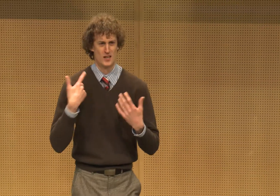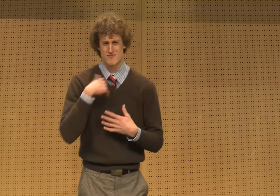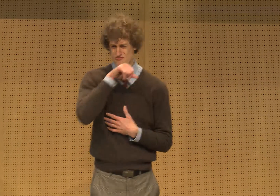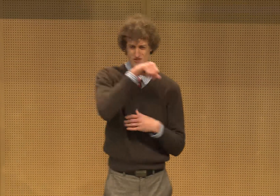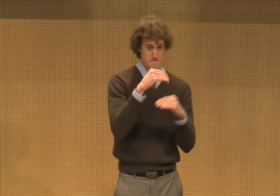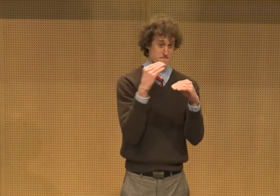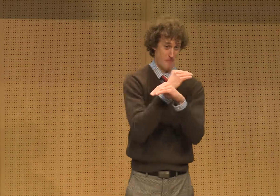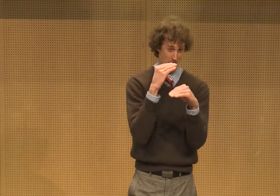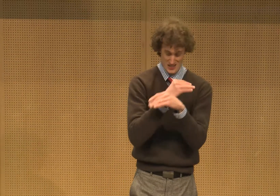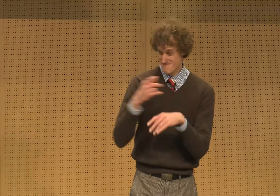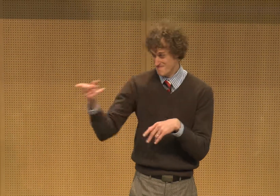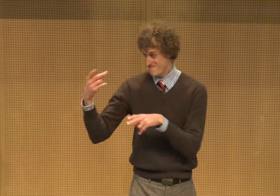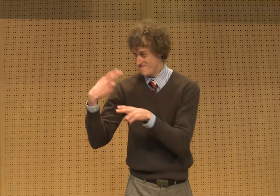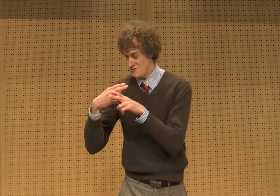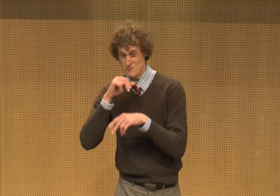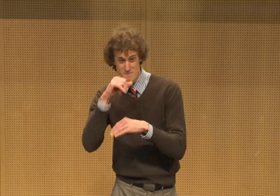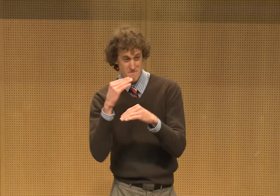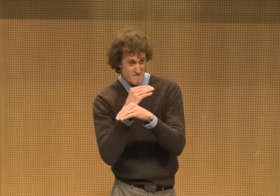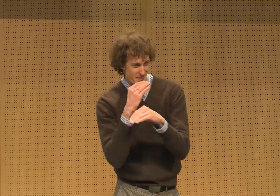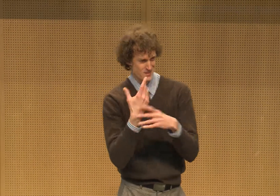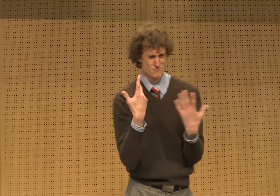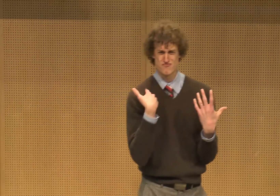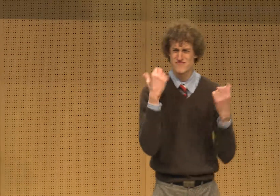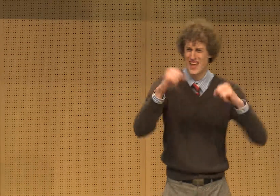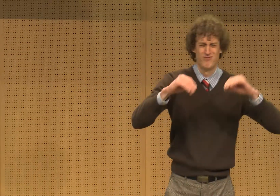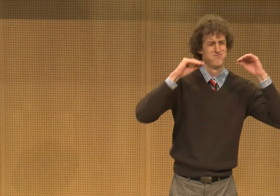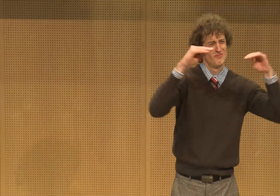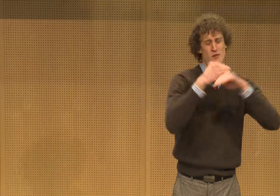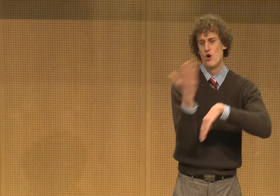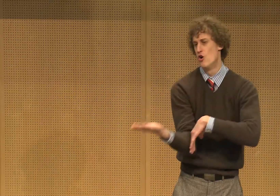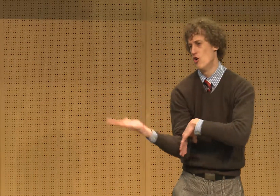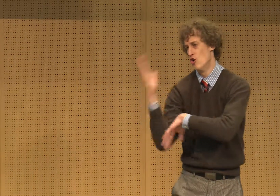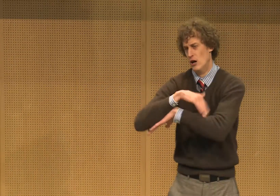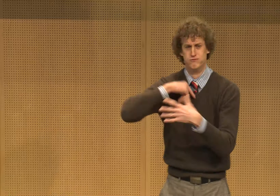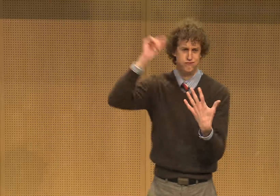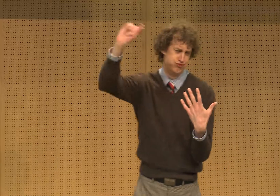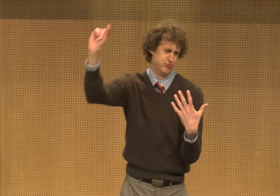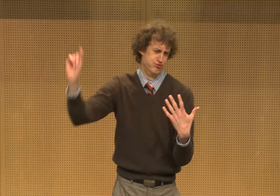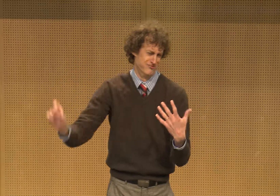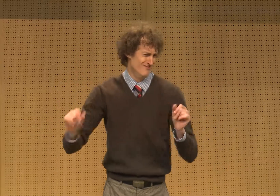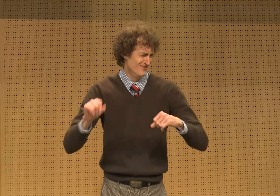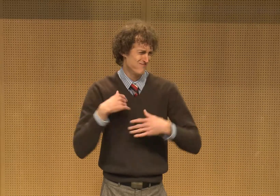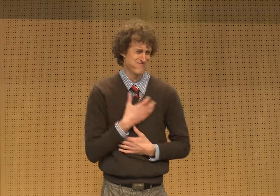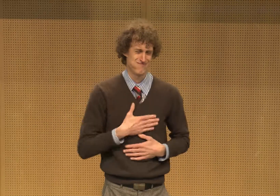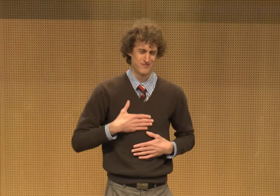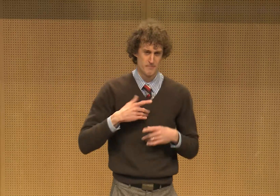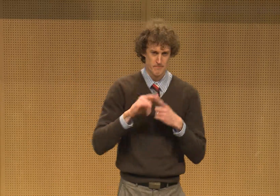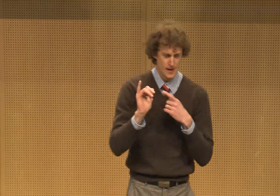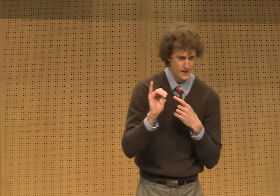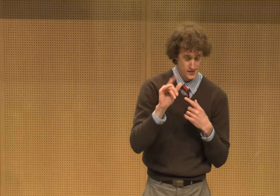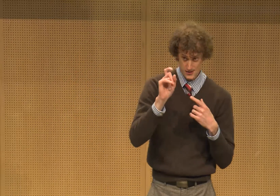Teach what? I love math. I mean, I could teach math all day long.